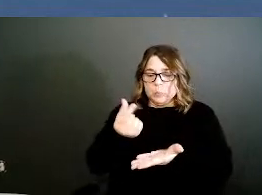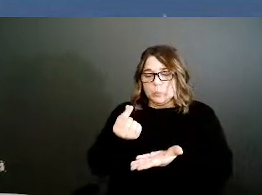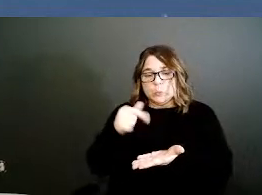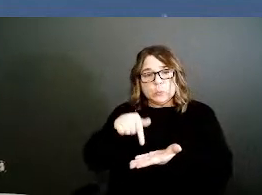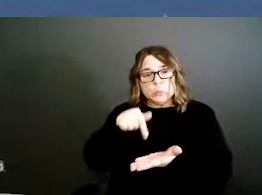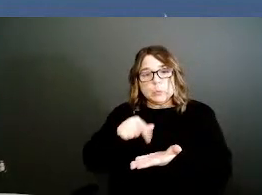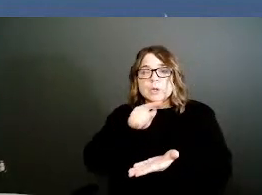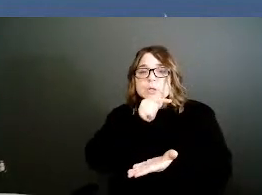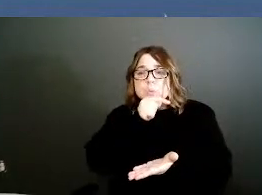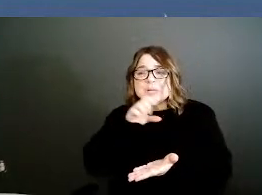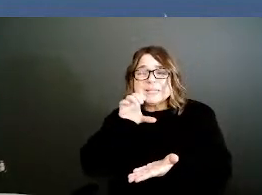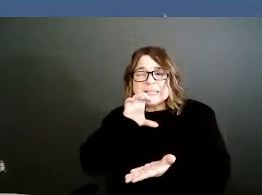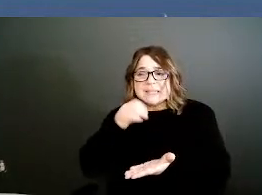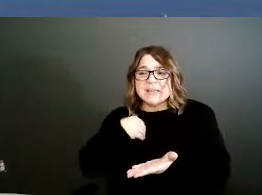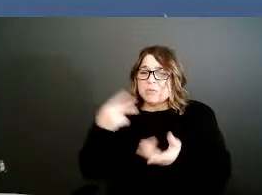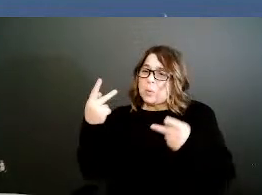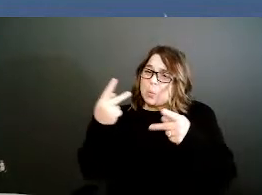WHY DON'T WE PUT $27 MILLION MORE TOWARD AFFORDABLE HOUSING PROGRAMS?